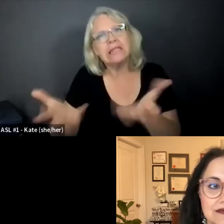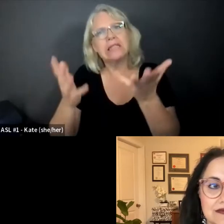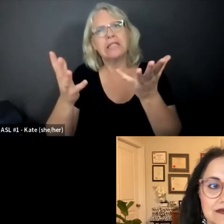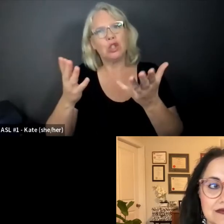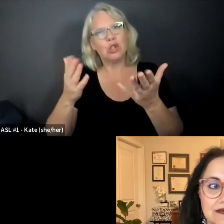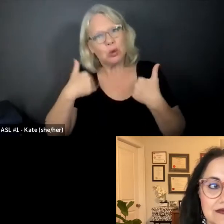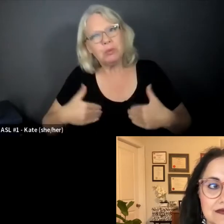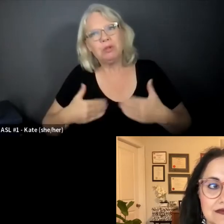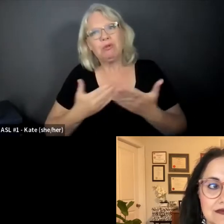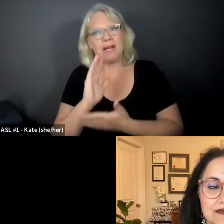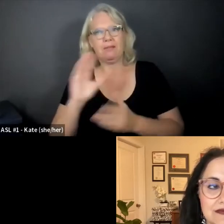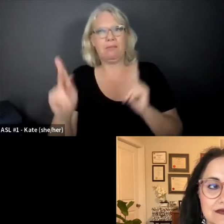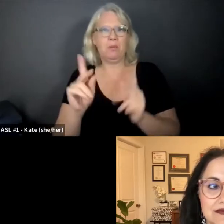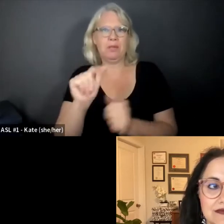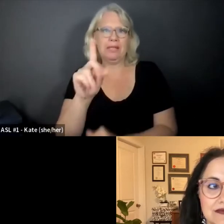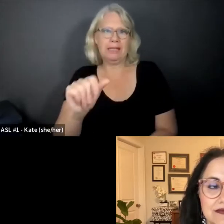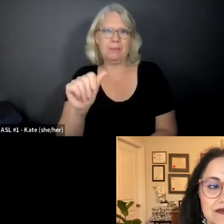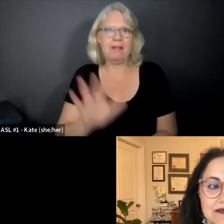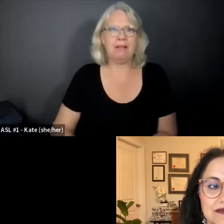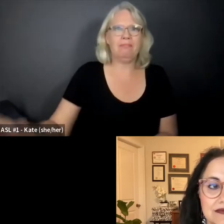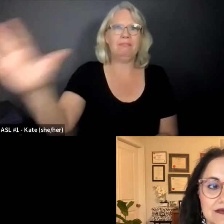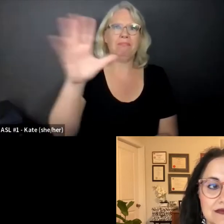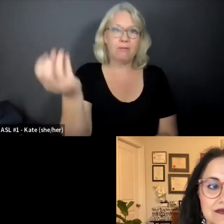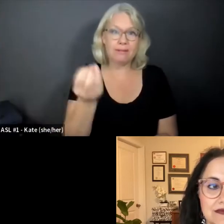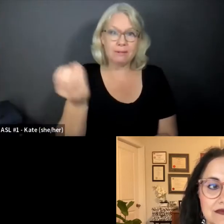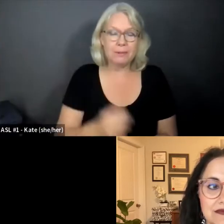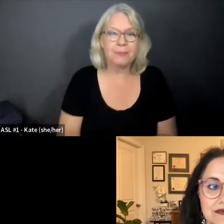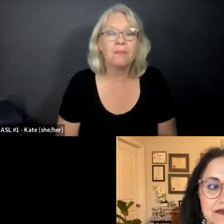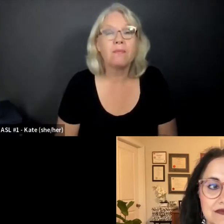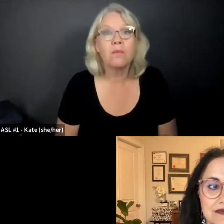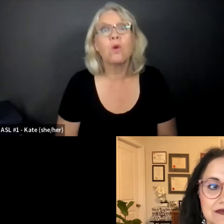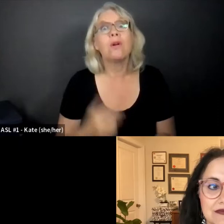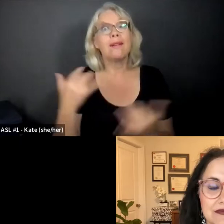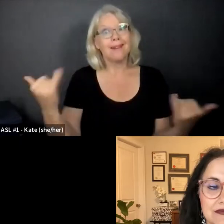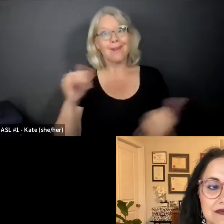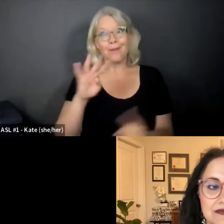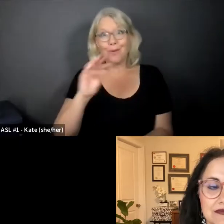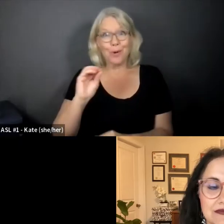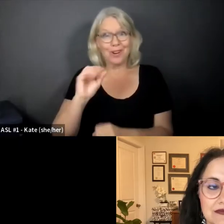SO 40 YEARS LATER, WE REFLECT ON HOW HUMAN RIGHTS CASE LAW HAS EVOLVED AND HOW IT CONTINUES